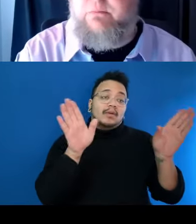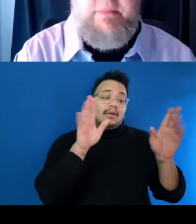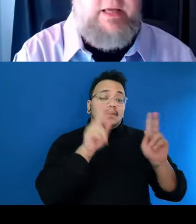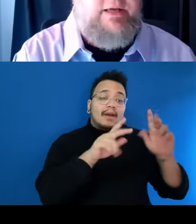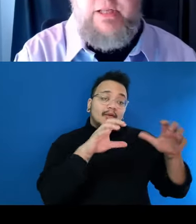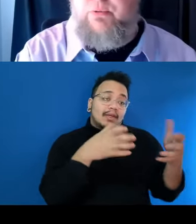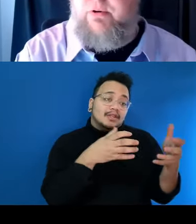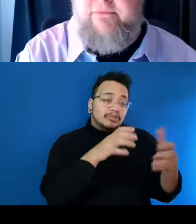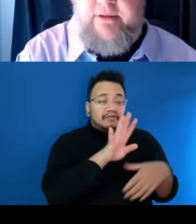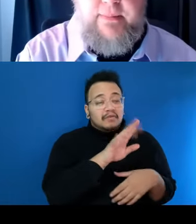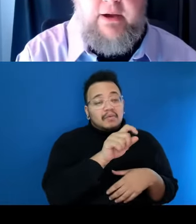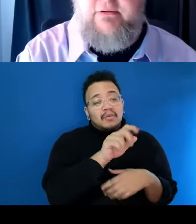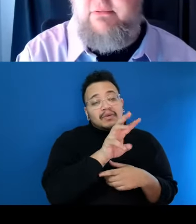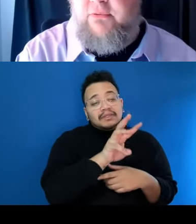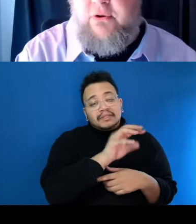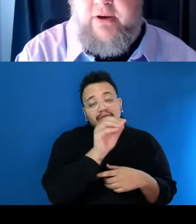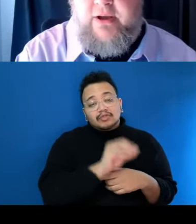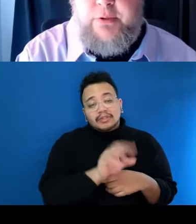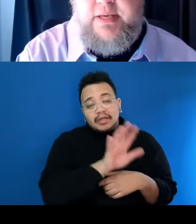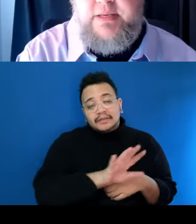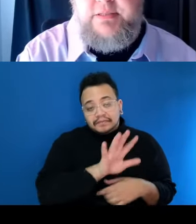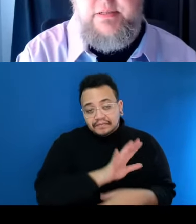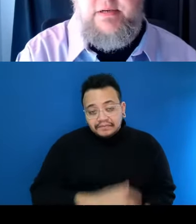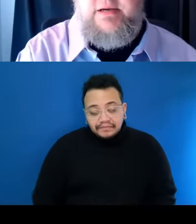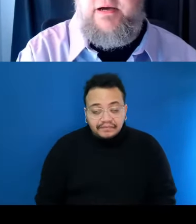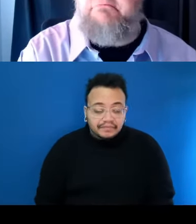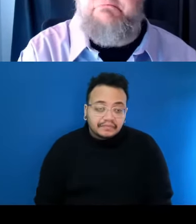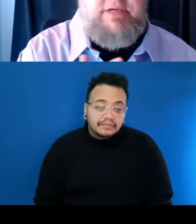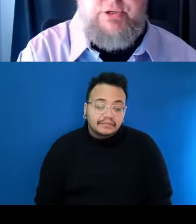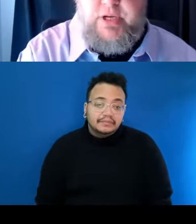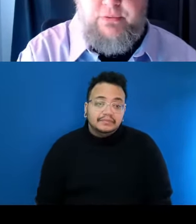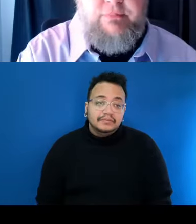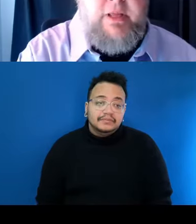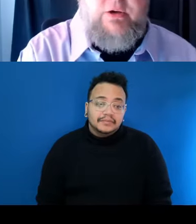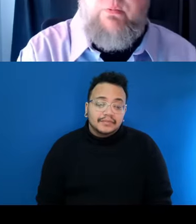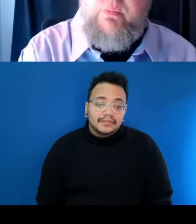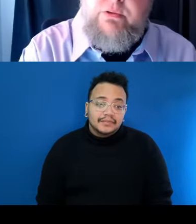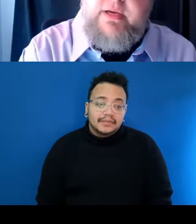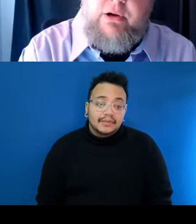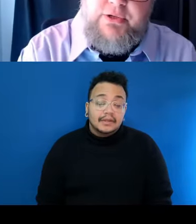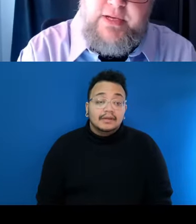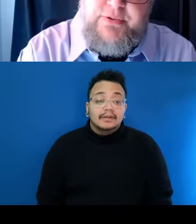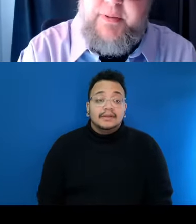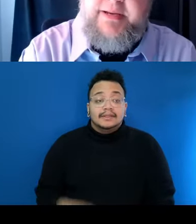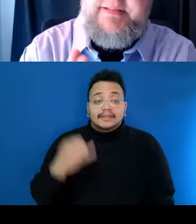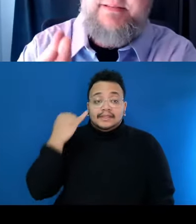So, roughly about four or 5% in general, when we look at all trans responds,